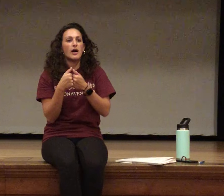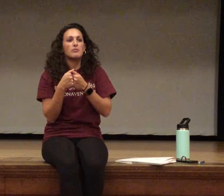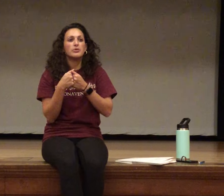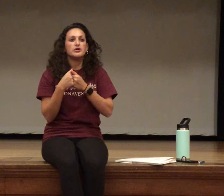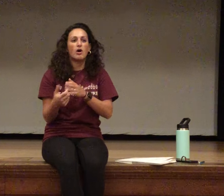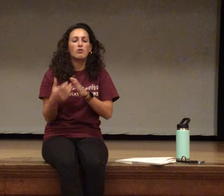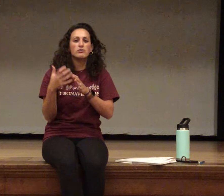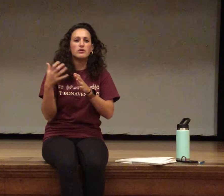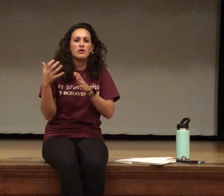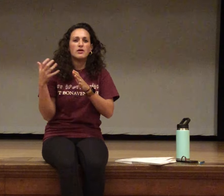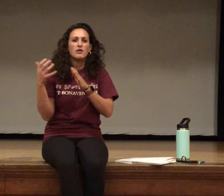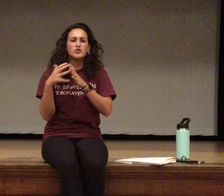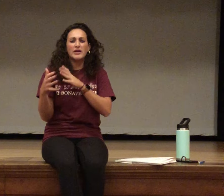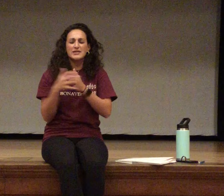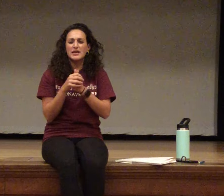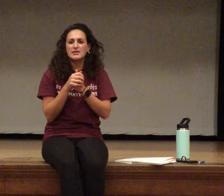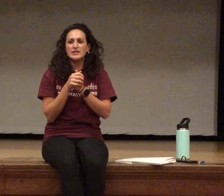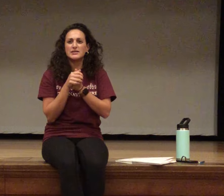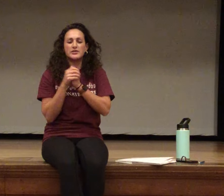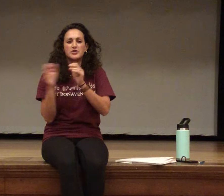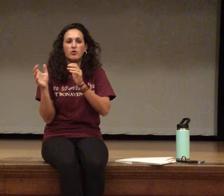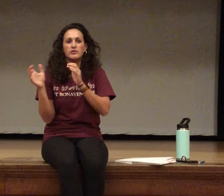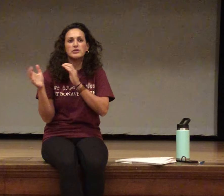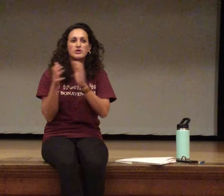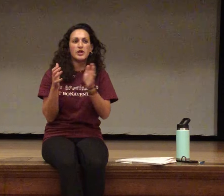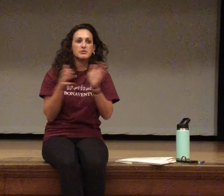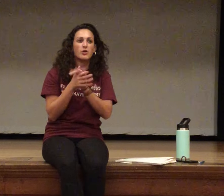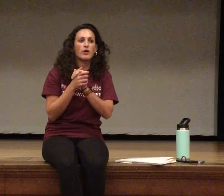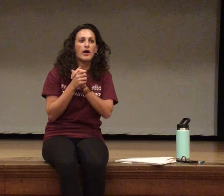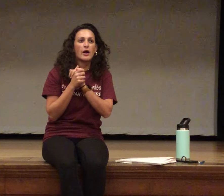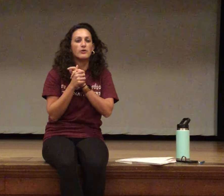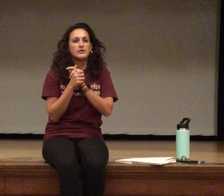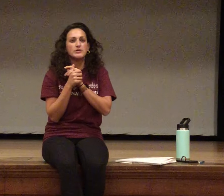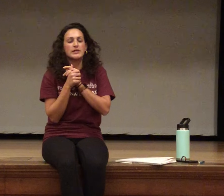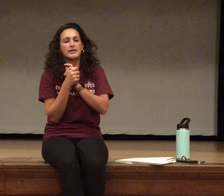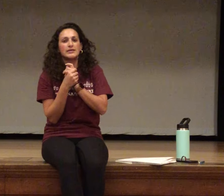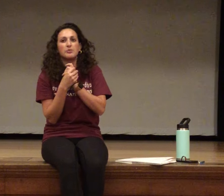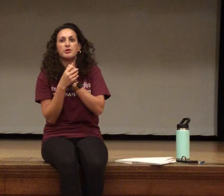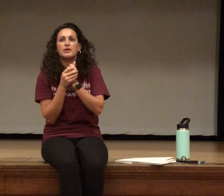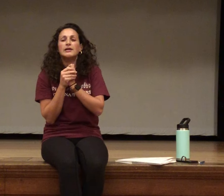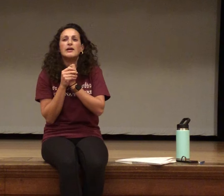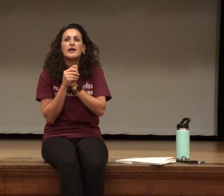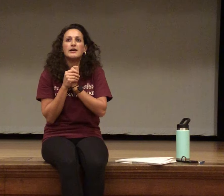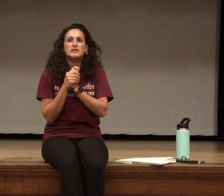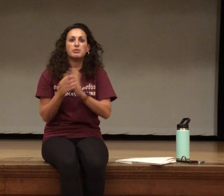but don't try to stay consistent don't switch it up so what I always use as an example is